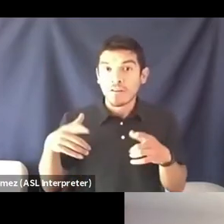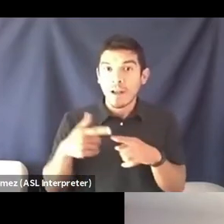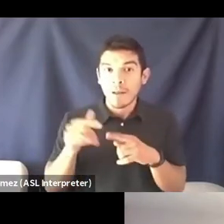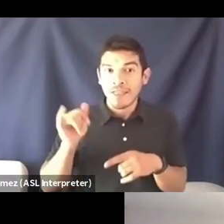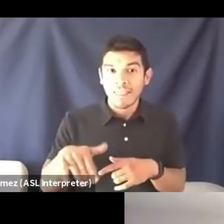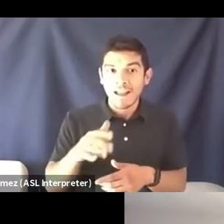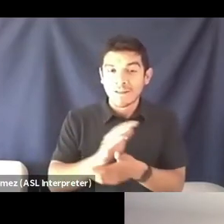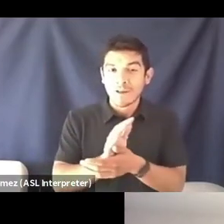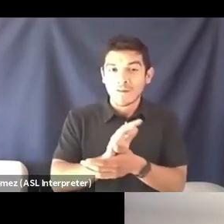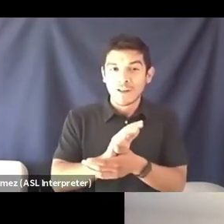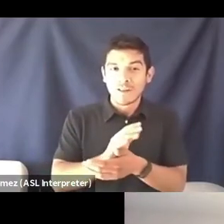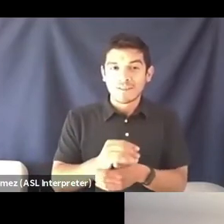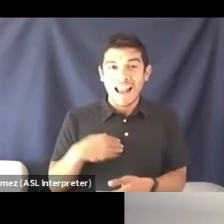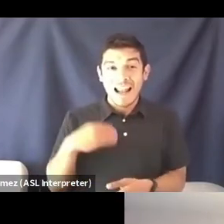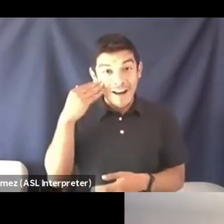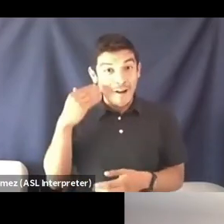my family it would be like,